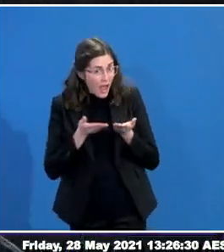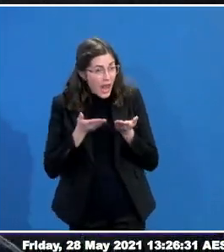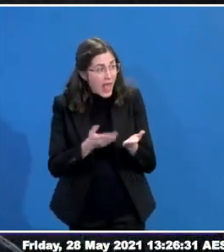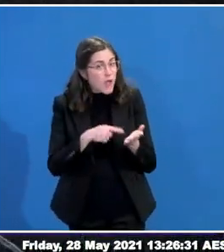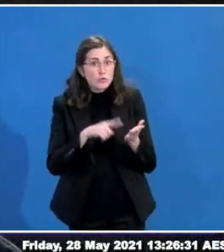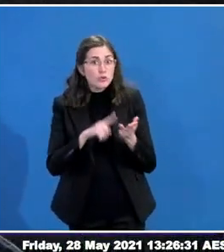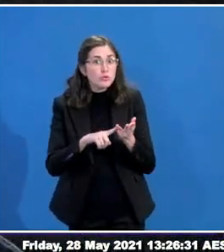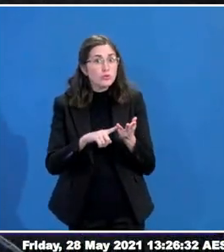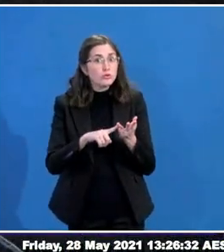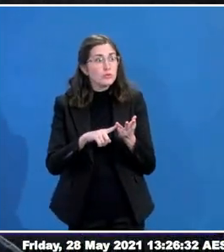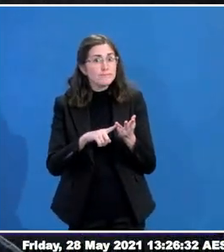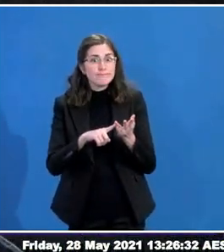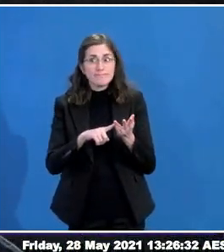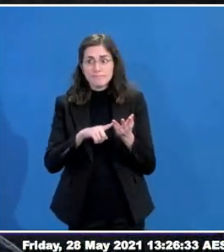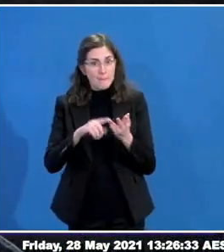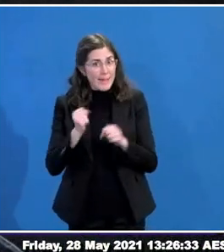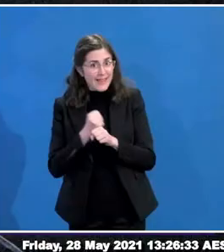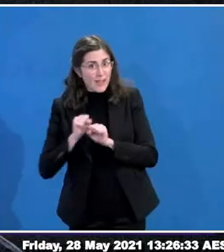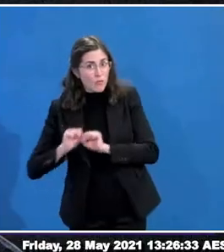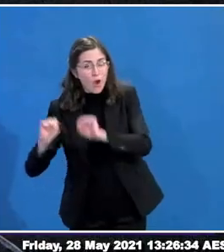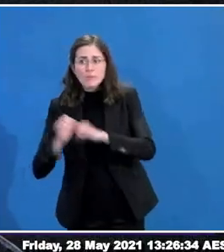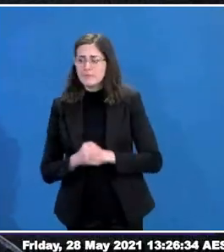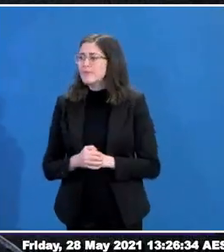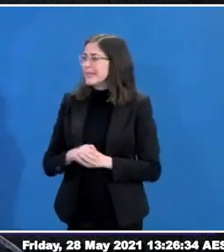MR McNAUGHTON: Yes, it was certainly just a guide, counsel, around what we